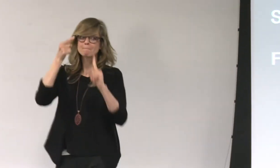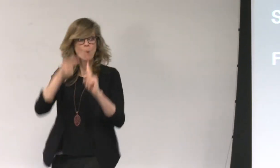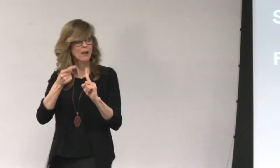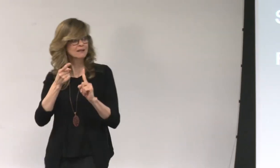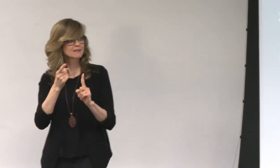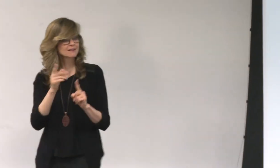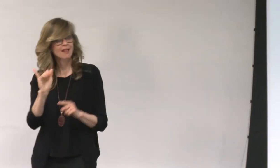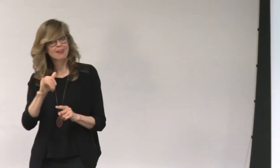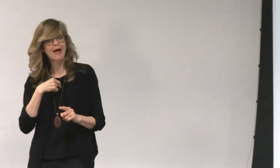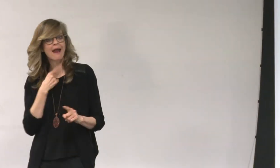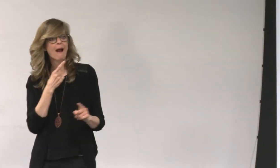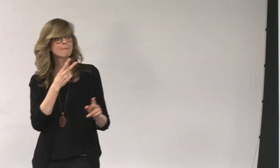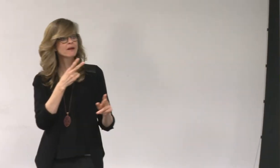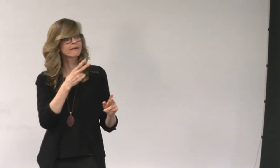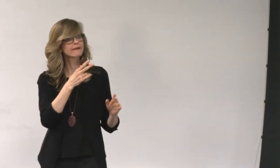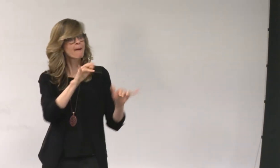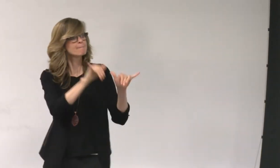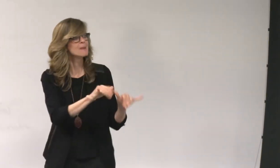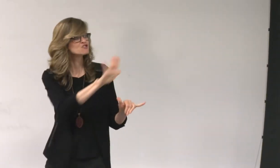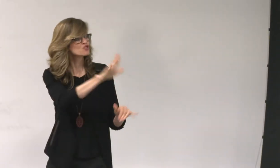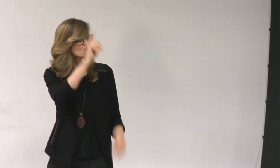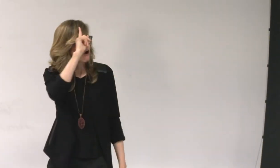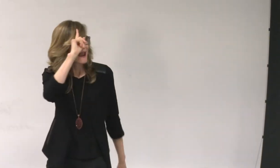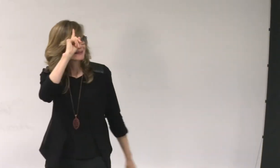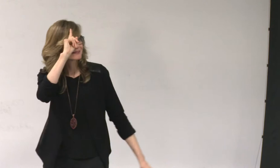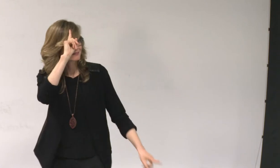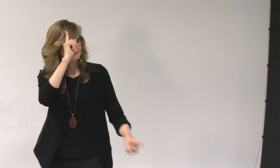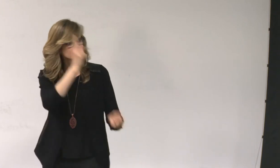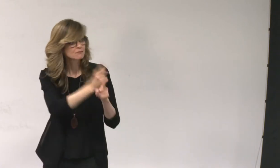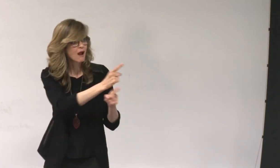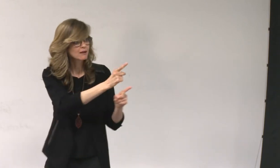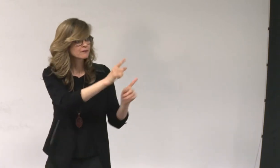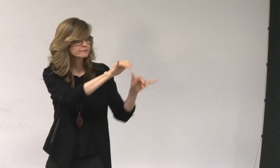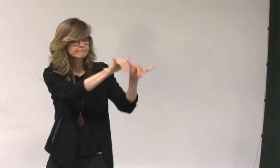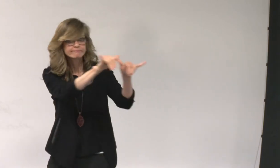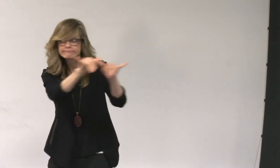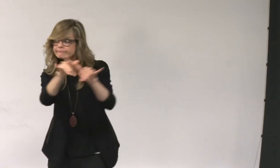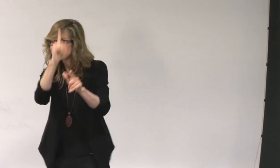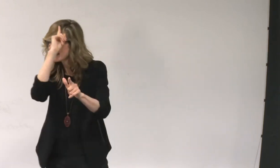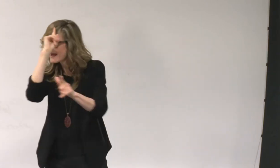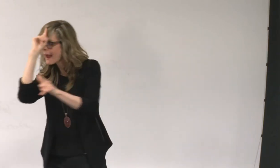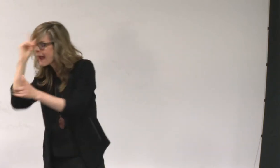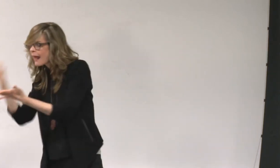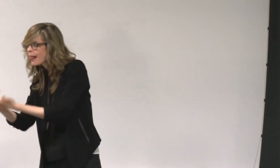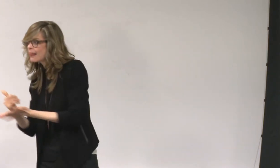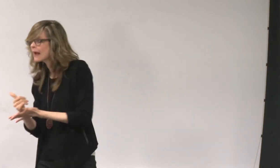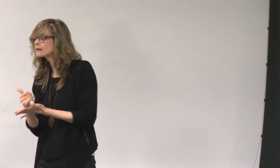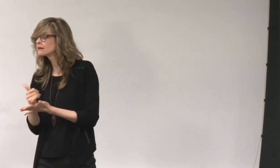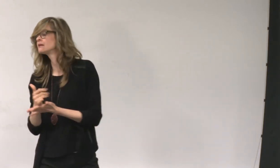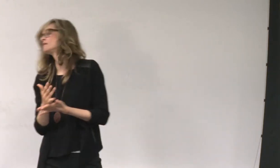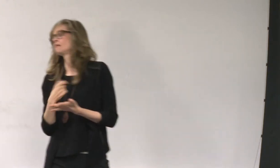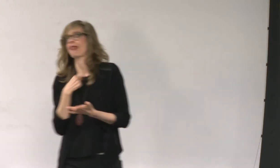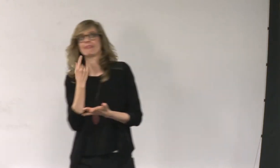DATA POINTS ARE MEASURED, LIKE YOU CAN MEASURE SOMEONE'S HEIGHT.